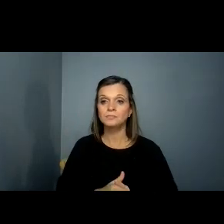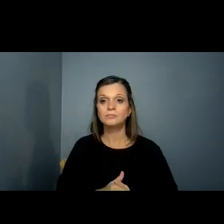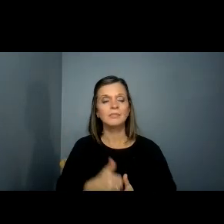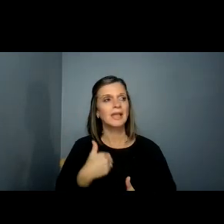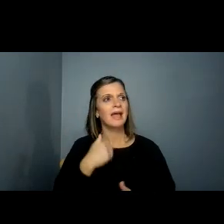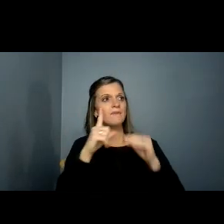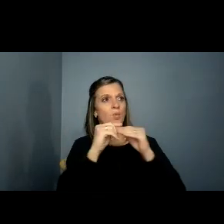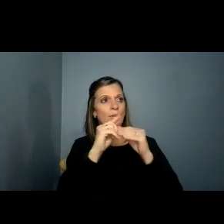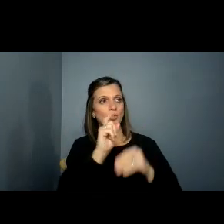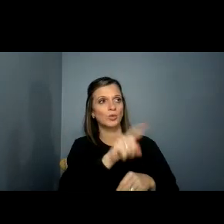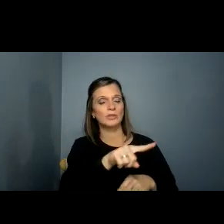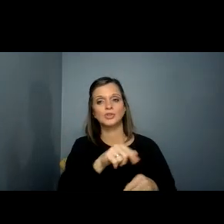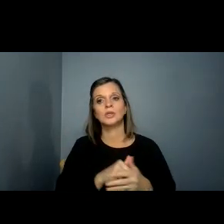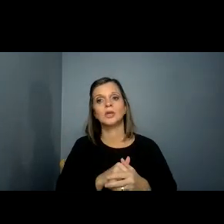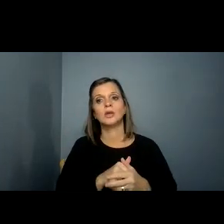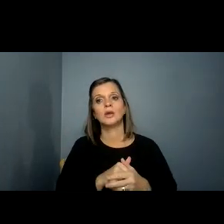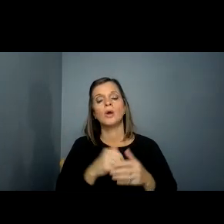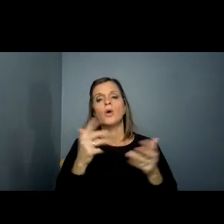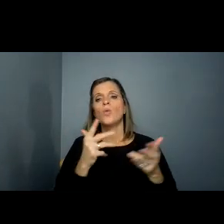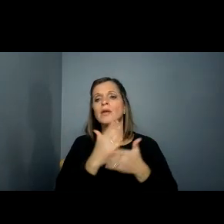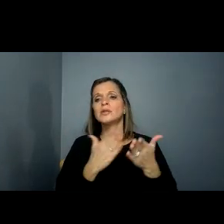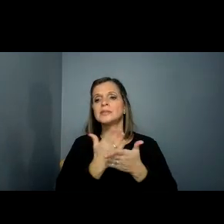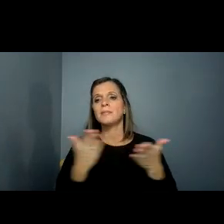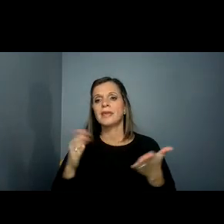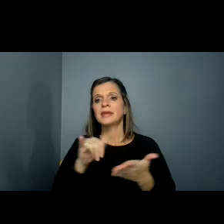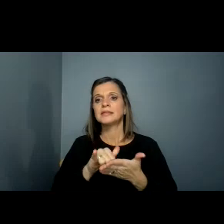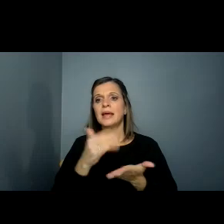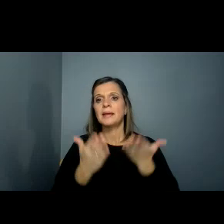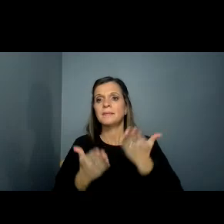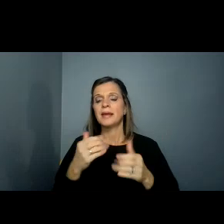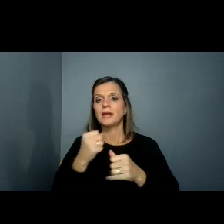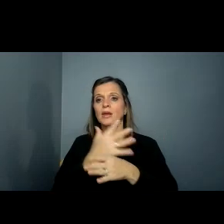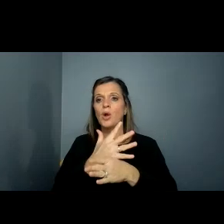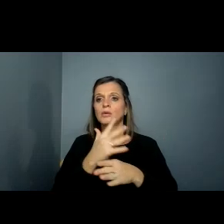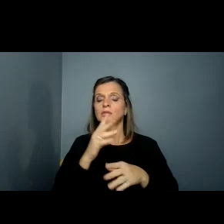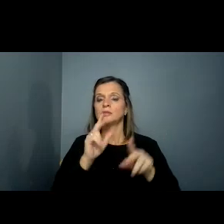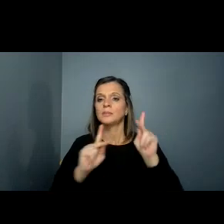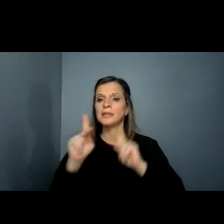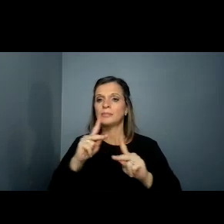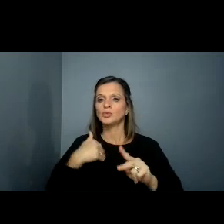OK. What are some things that may cause someone to have fluctuating hearing loss?